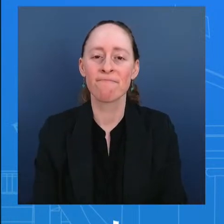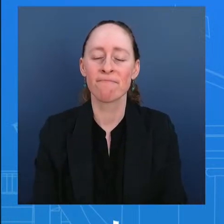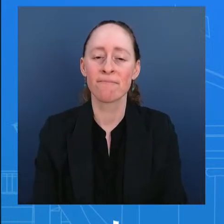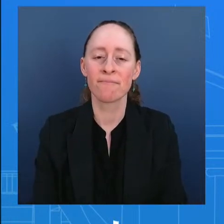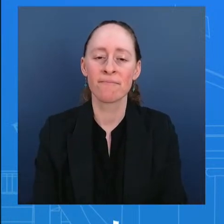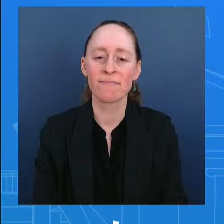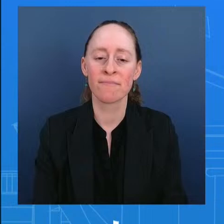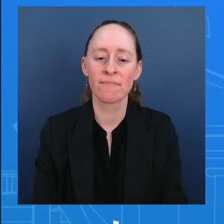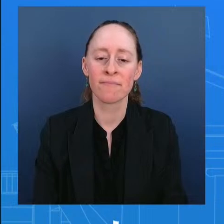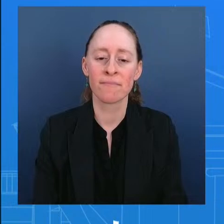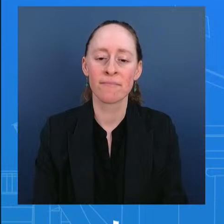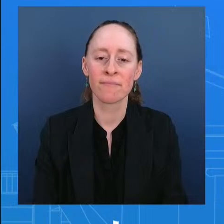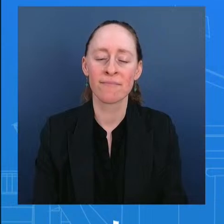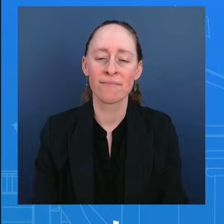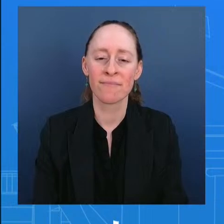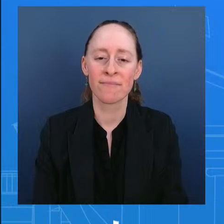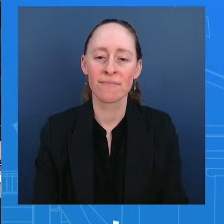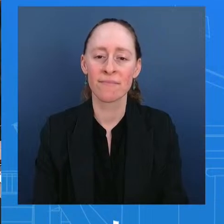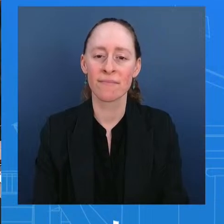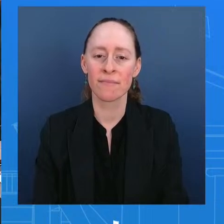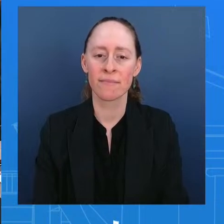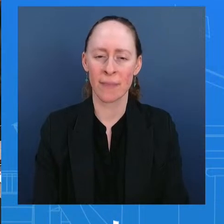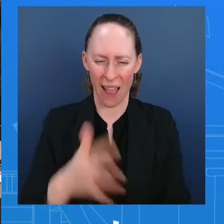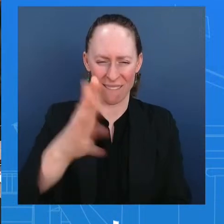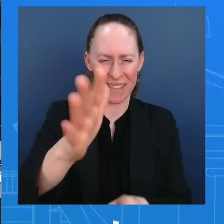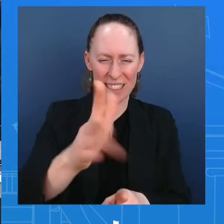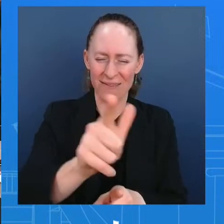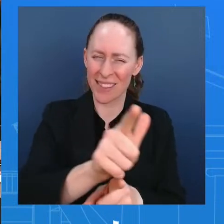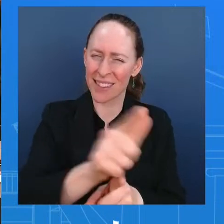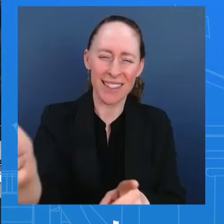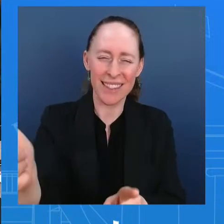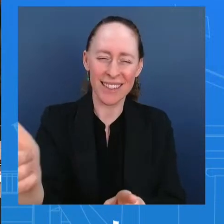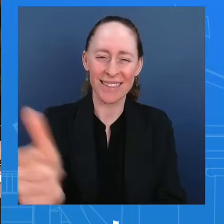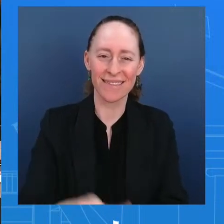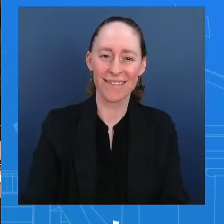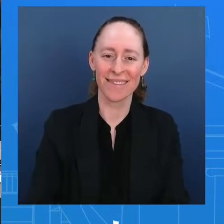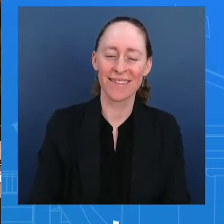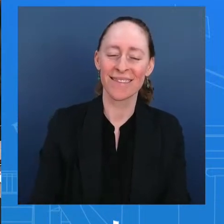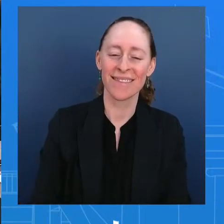I’m sorry. Go ahead. The Press: Thank you, Karine. Human rights and upholding international law